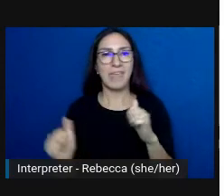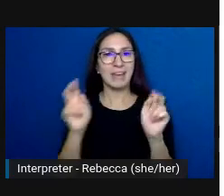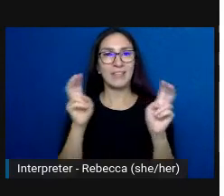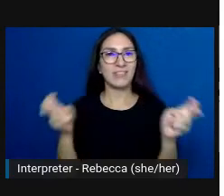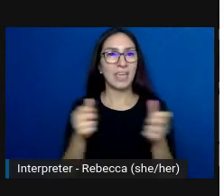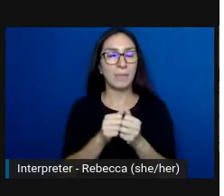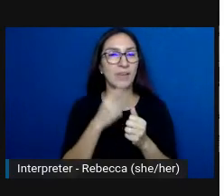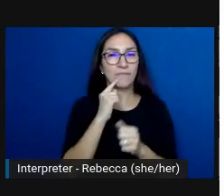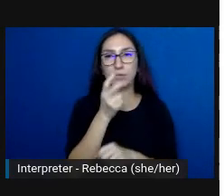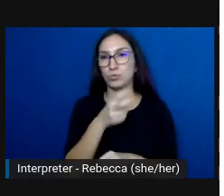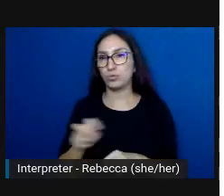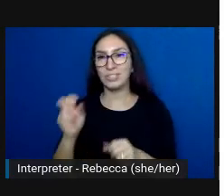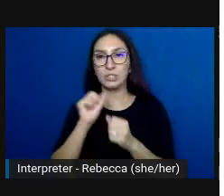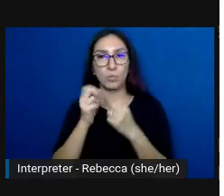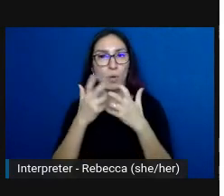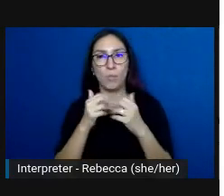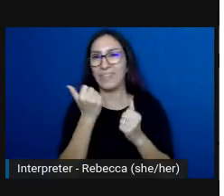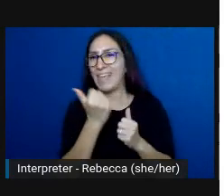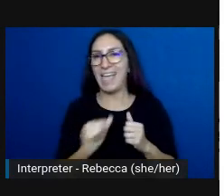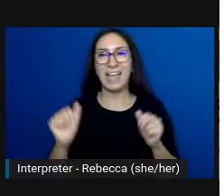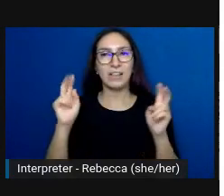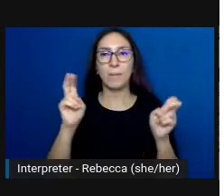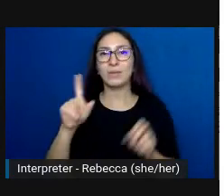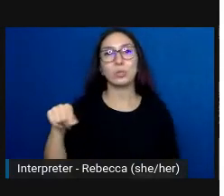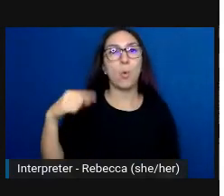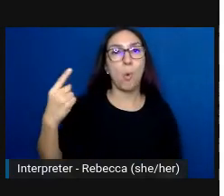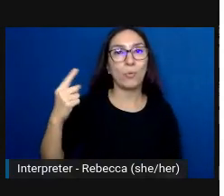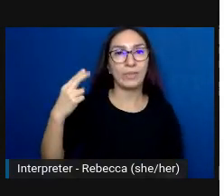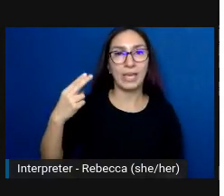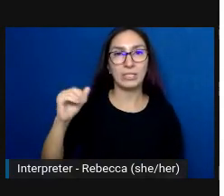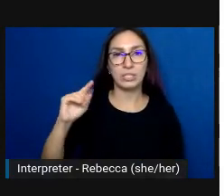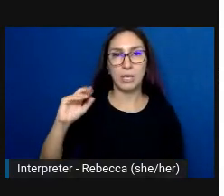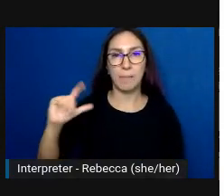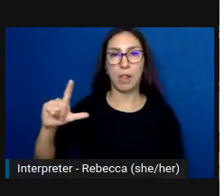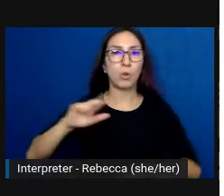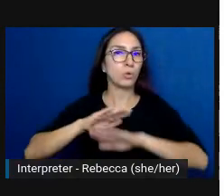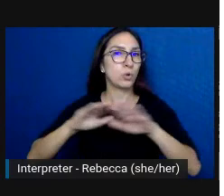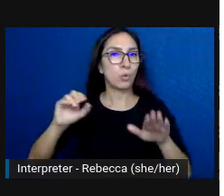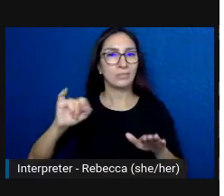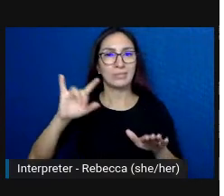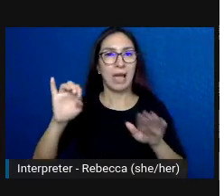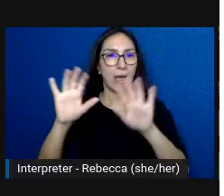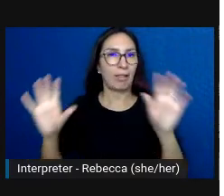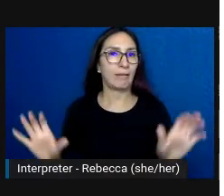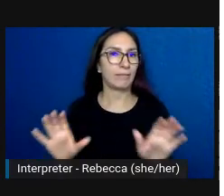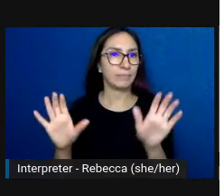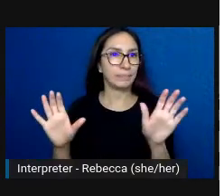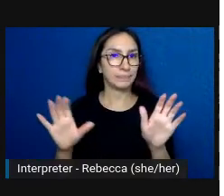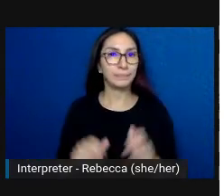because it's only HTML without style. What we get in this HTML?